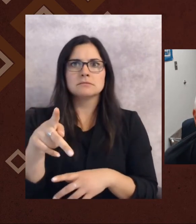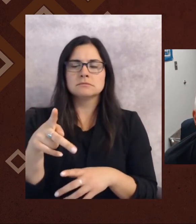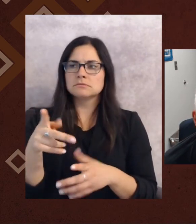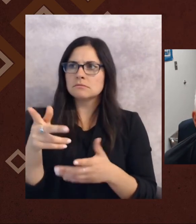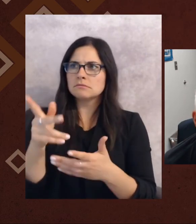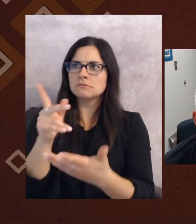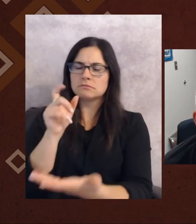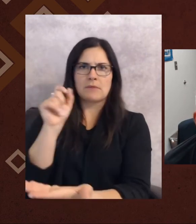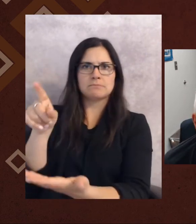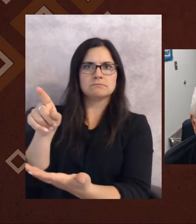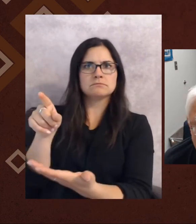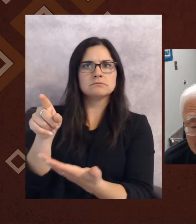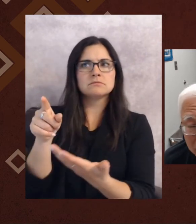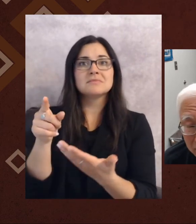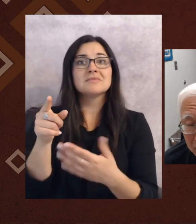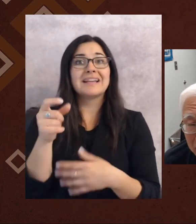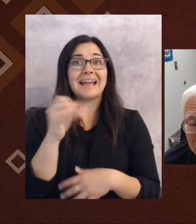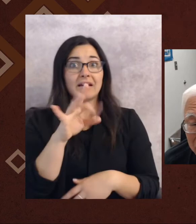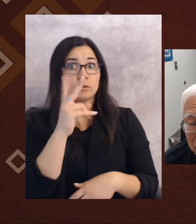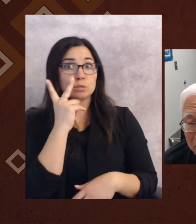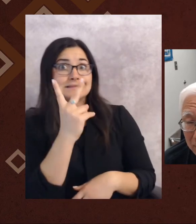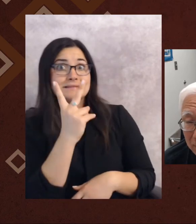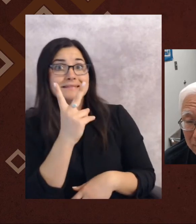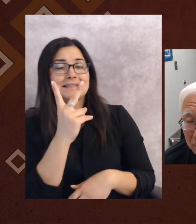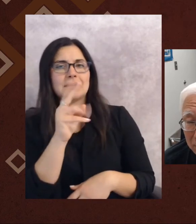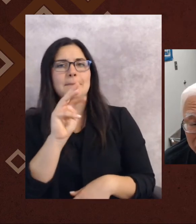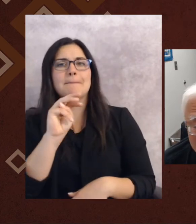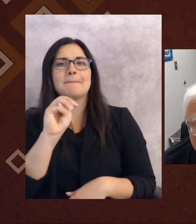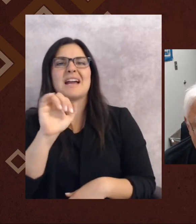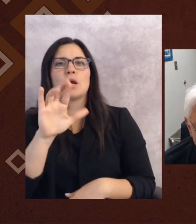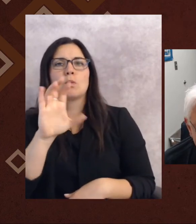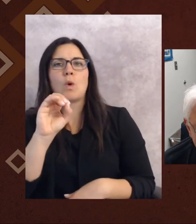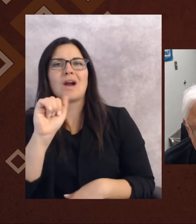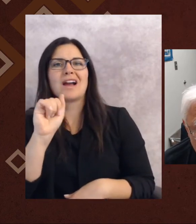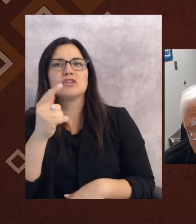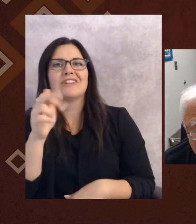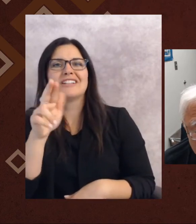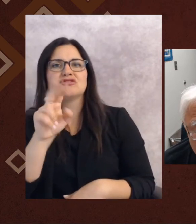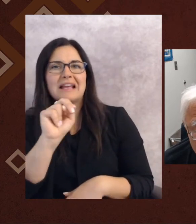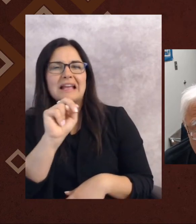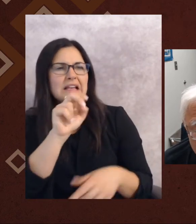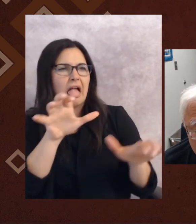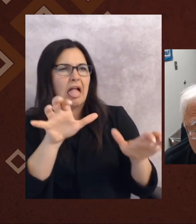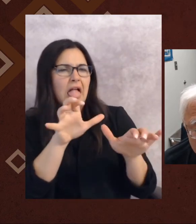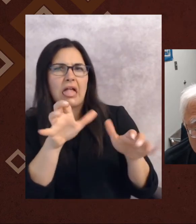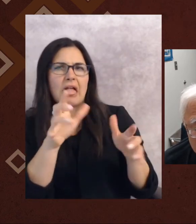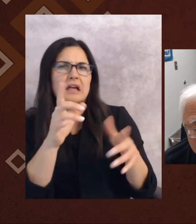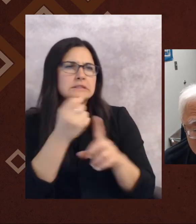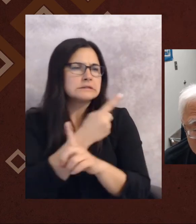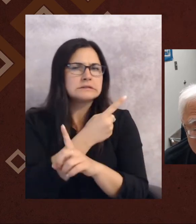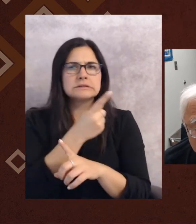when we see microaggressions, when we see acts of racism, whether they're whether they're overt